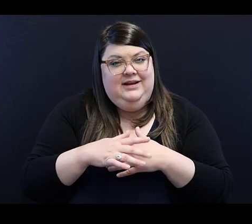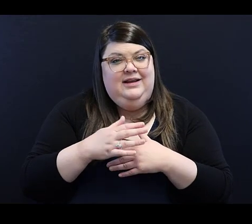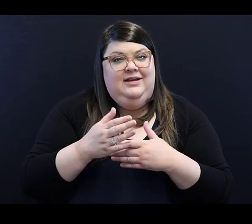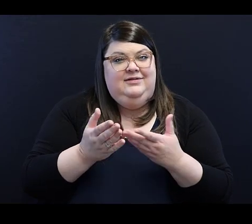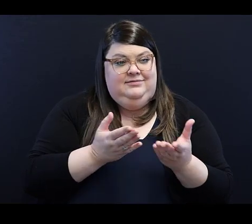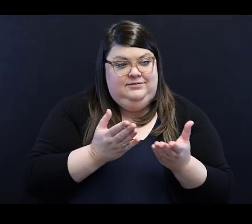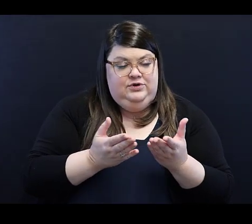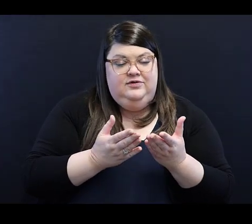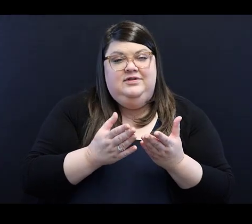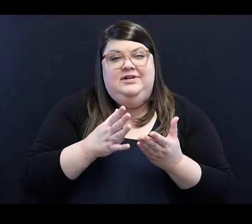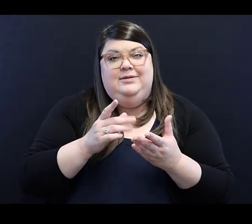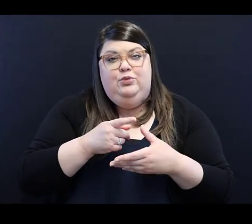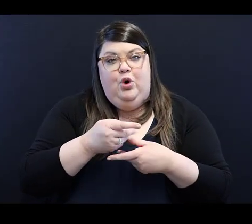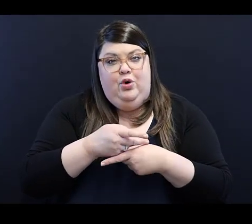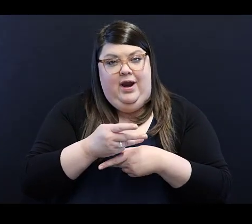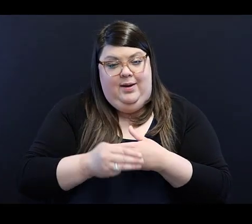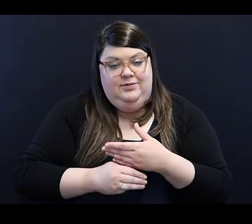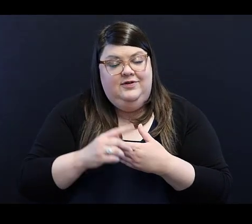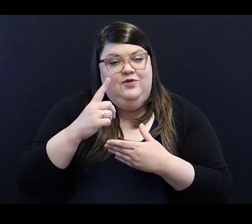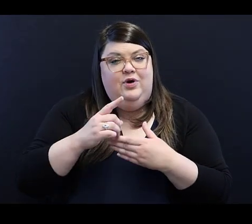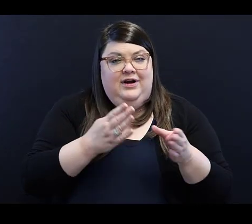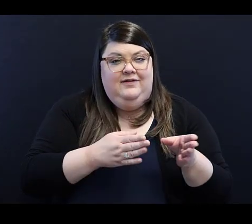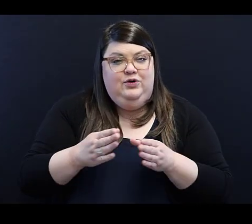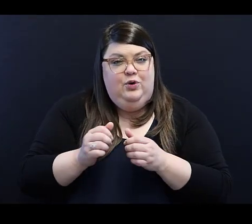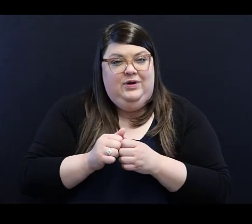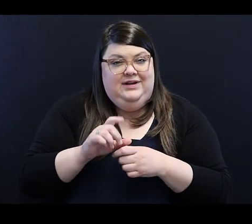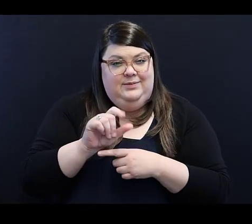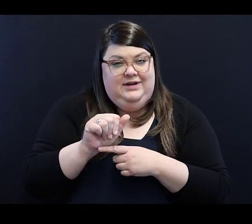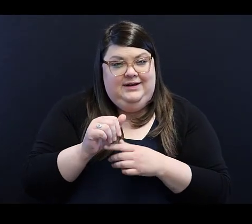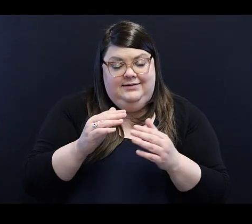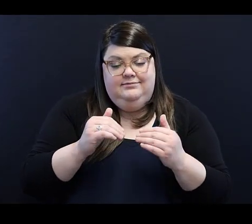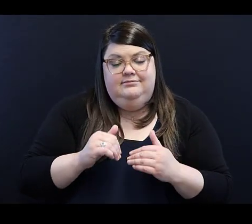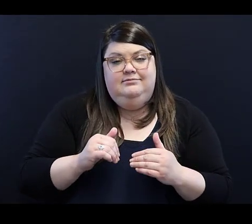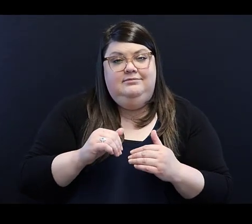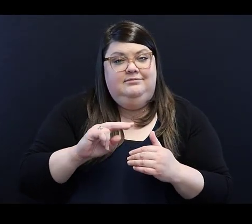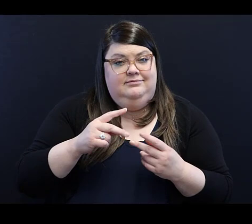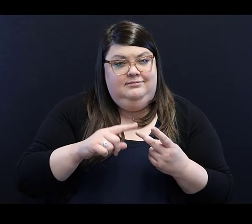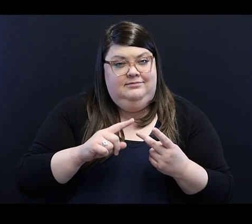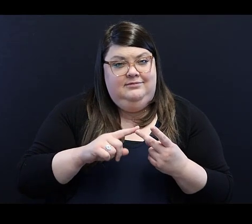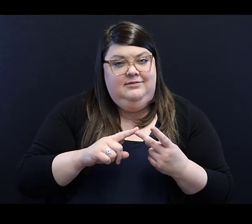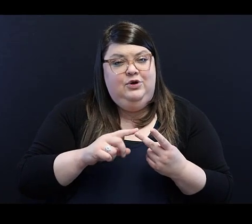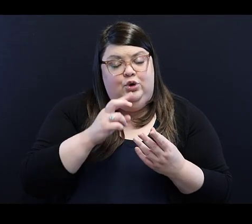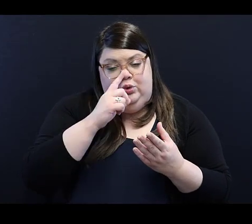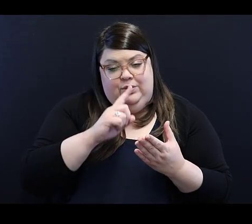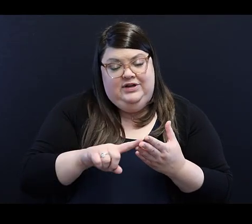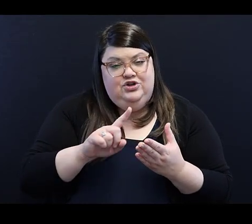for individuals with disabilities (2) research and recent developments bearing